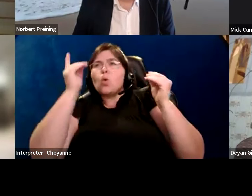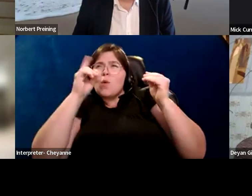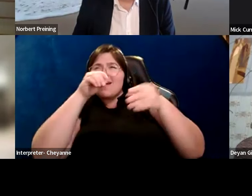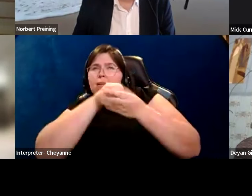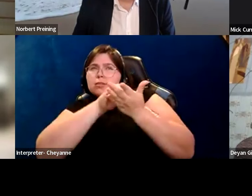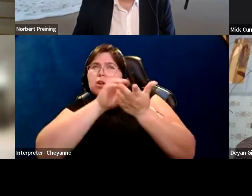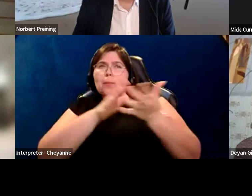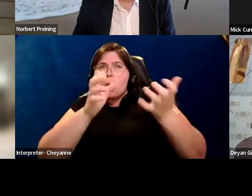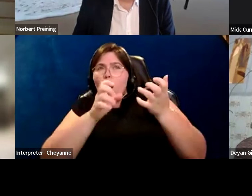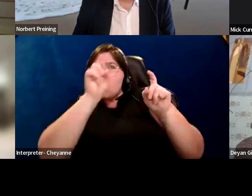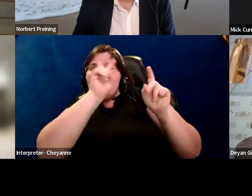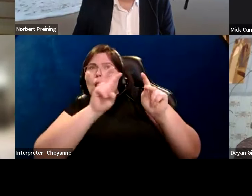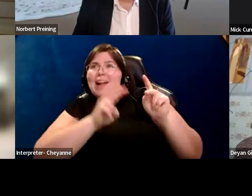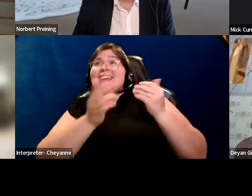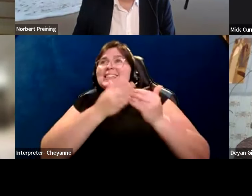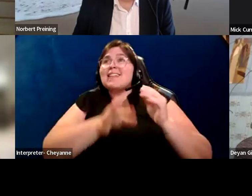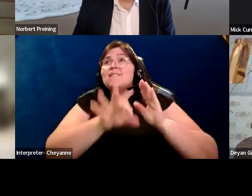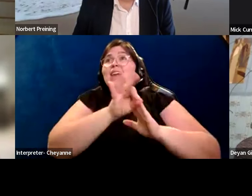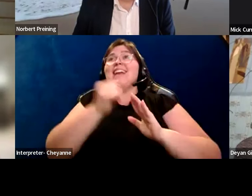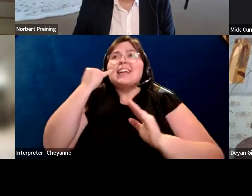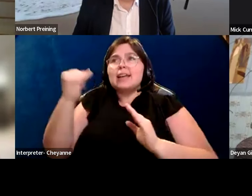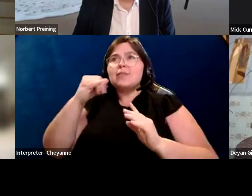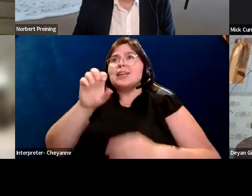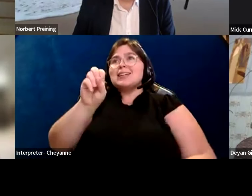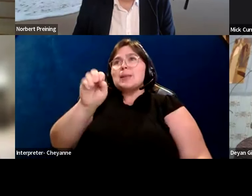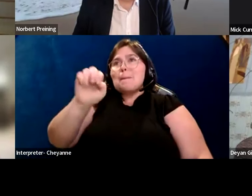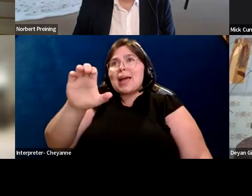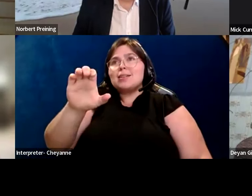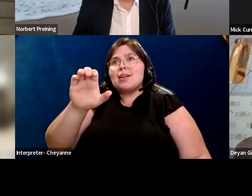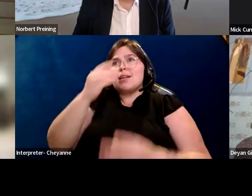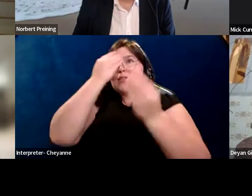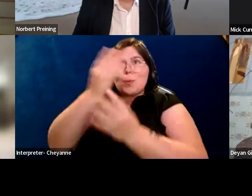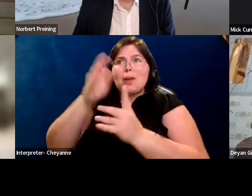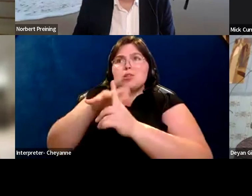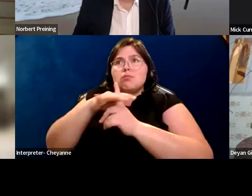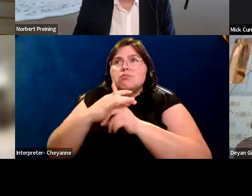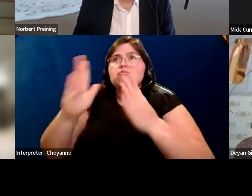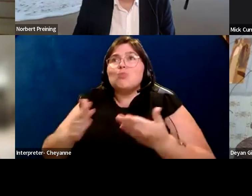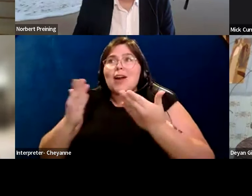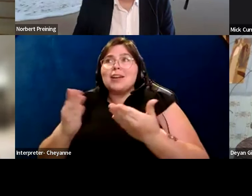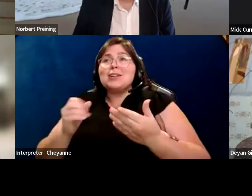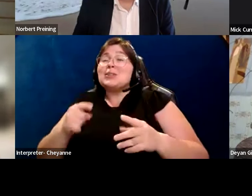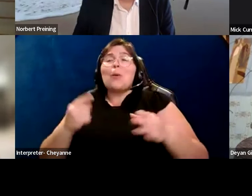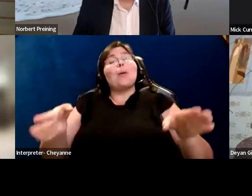is rich semantic information. So, really, in closing of this small, tiny argument,